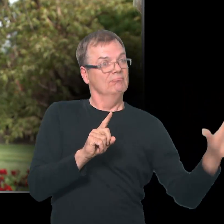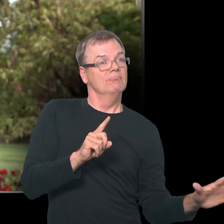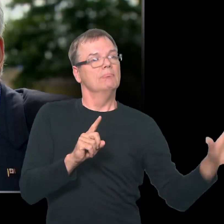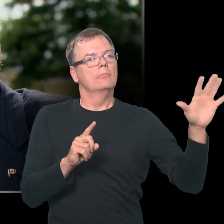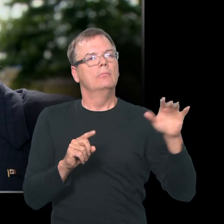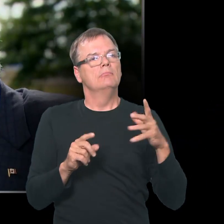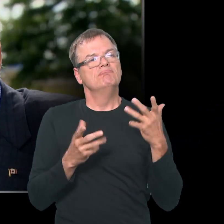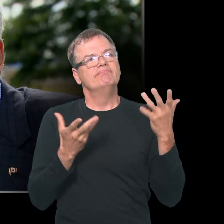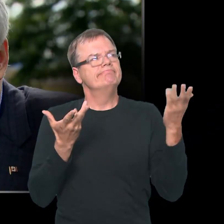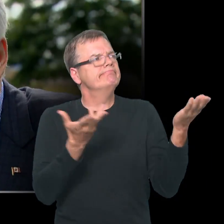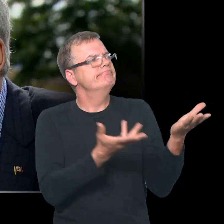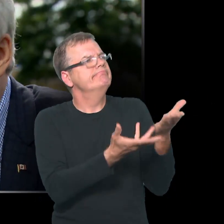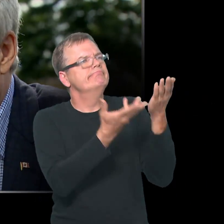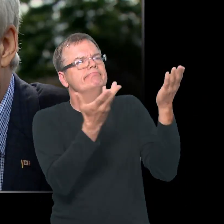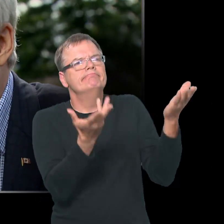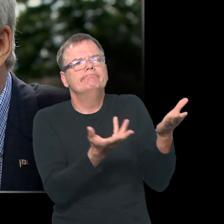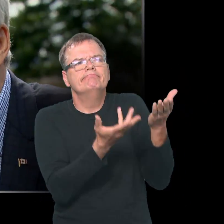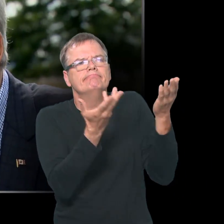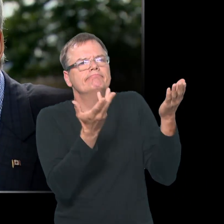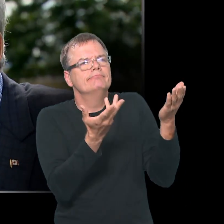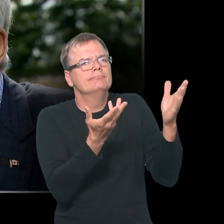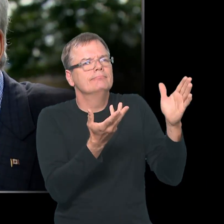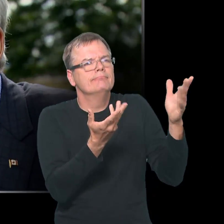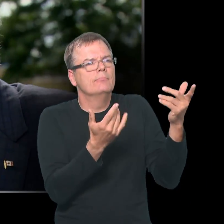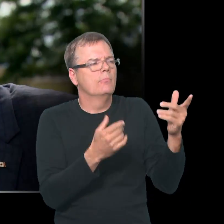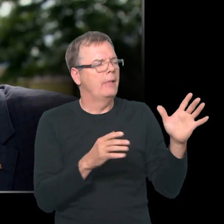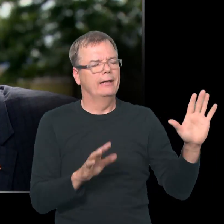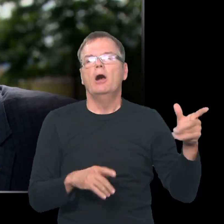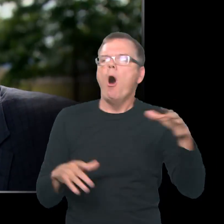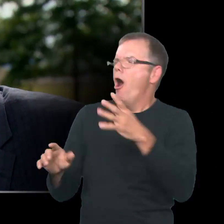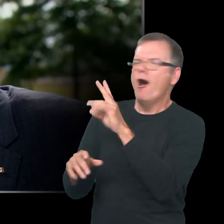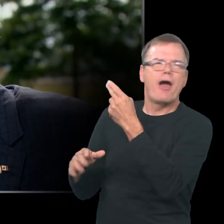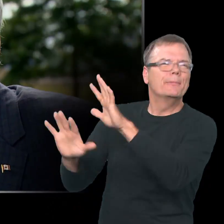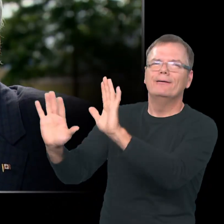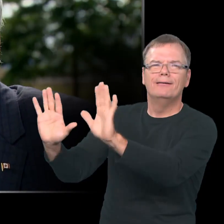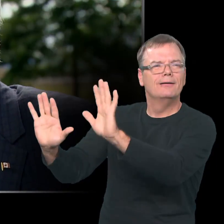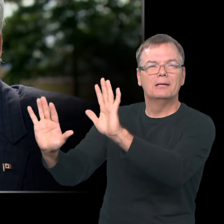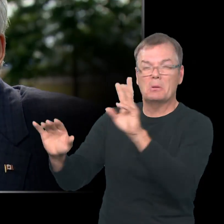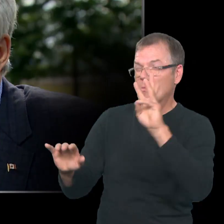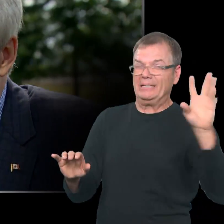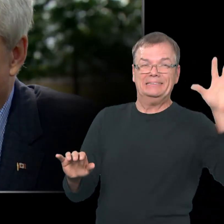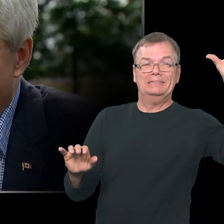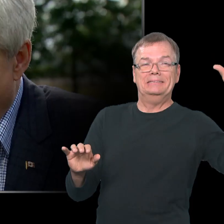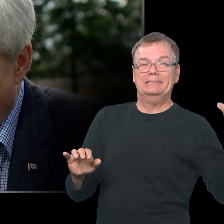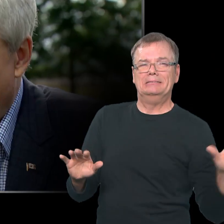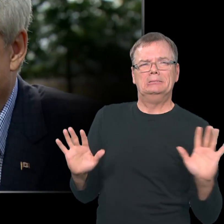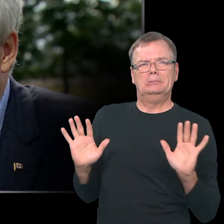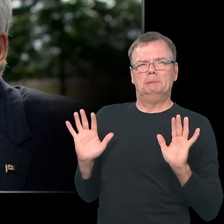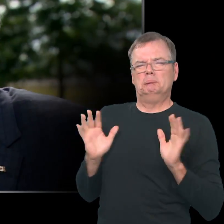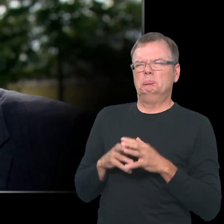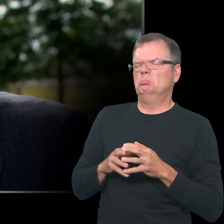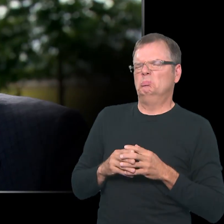You can point to the West as being part of the reason why we got into this situation. Yeah... I don't think this is really fundamentally